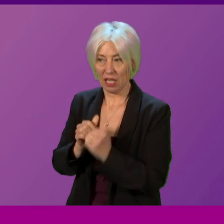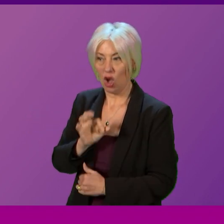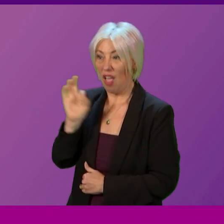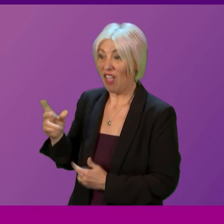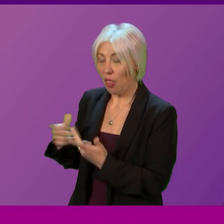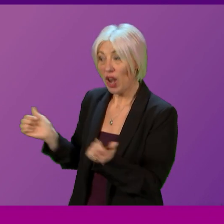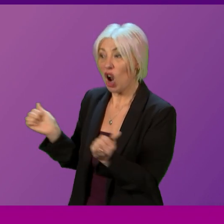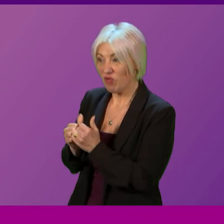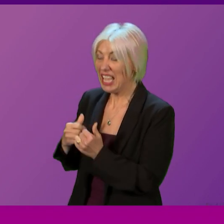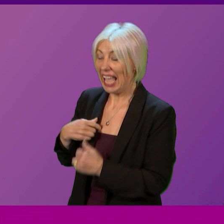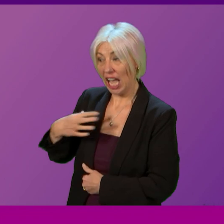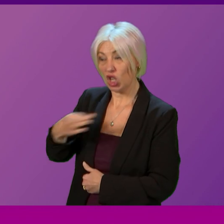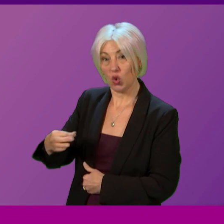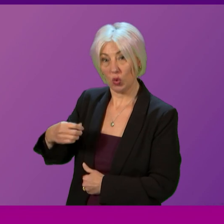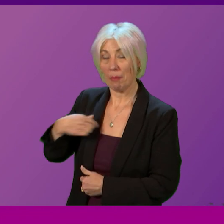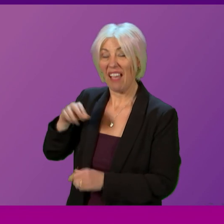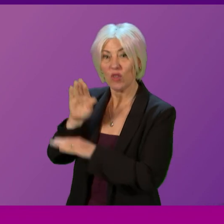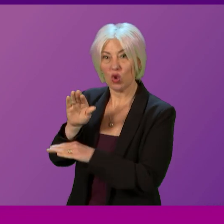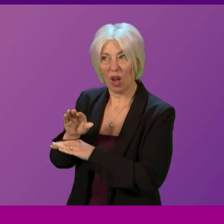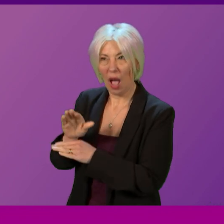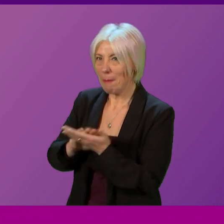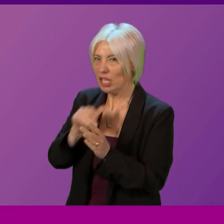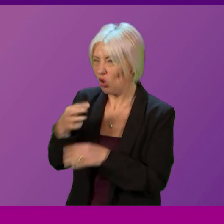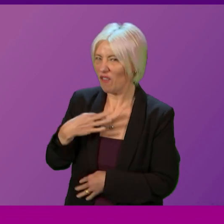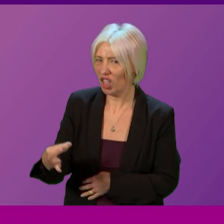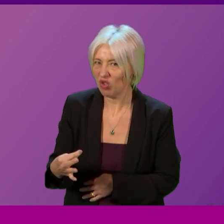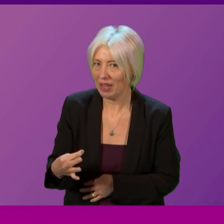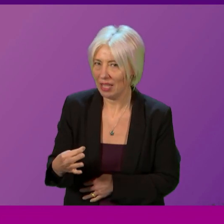is not voluntary or even a partnership.